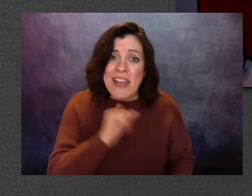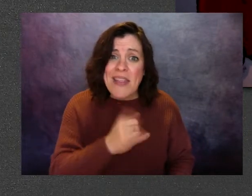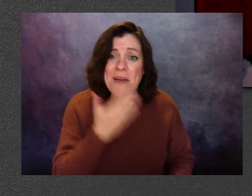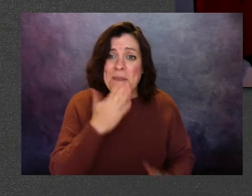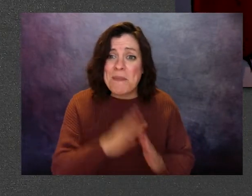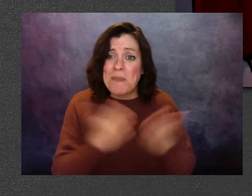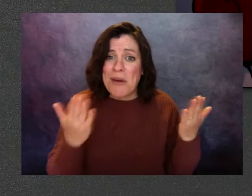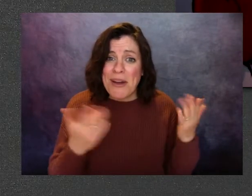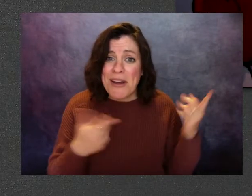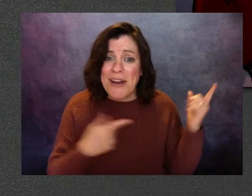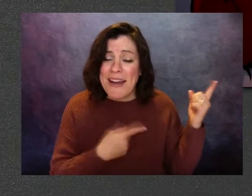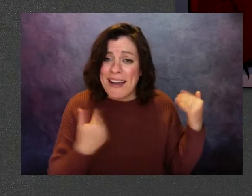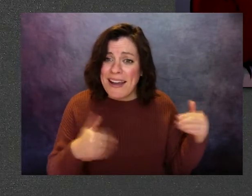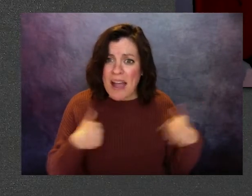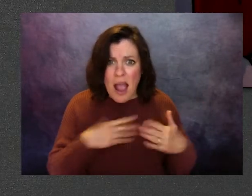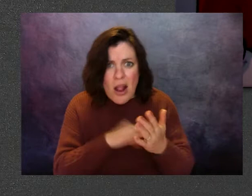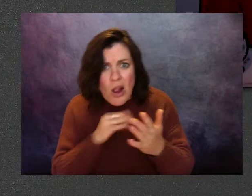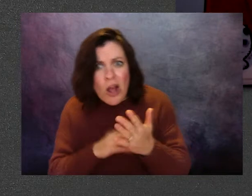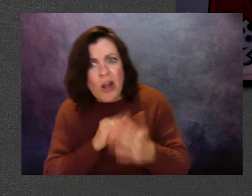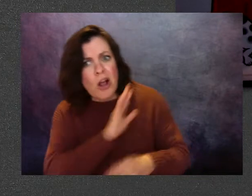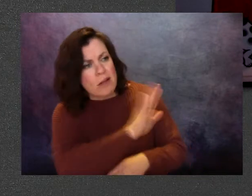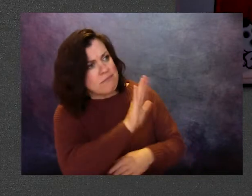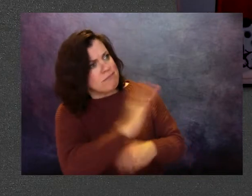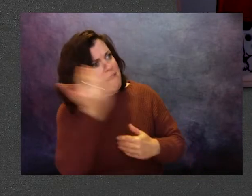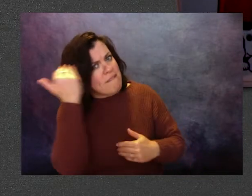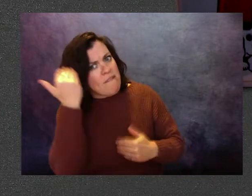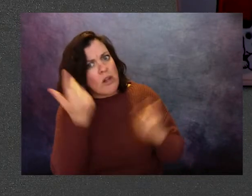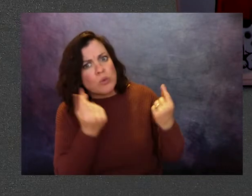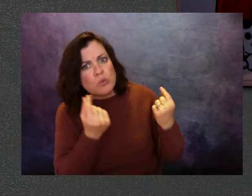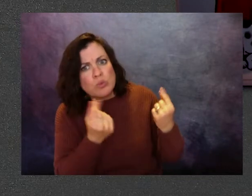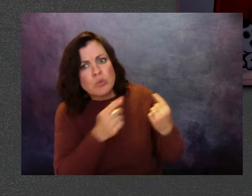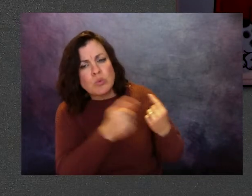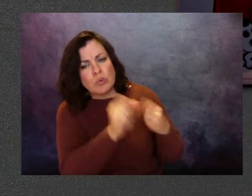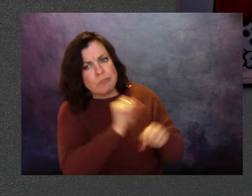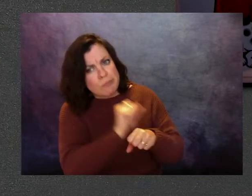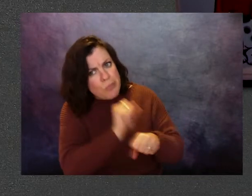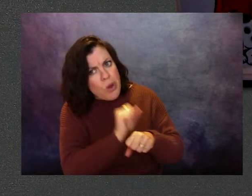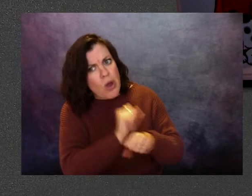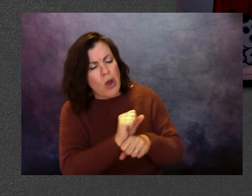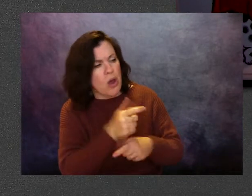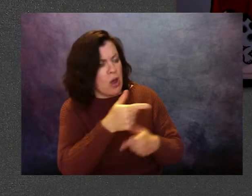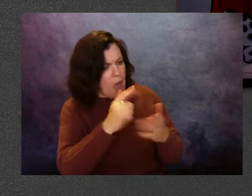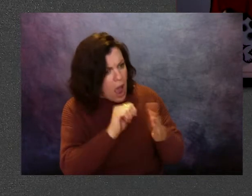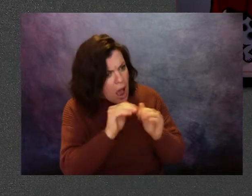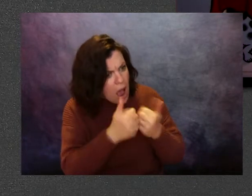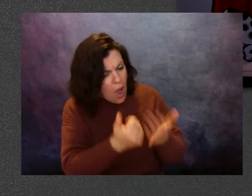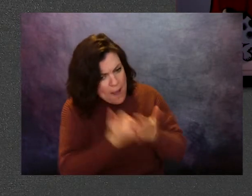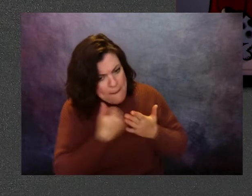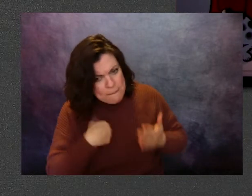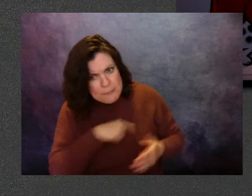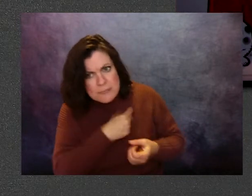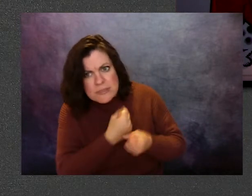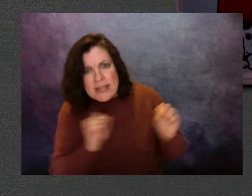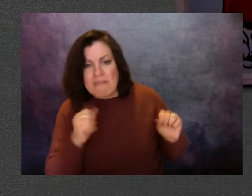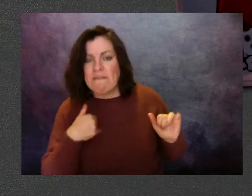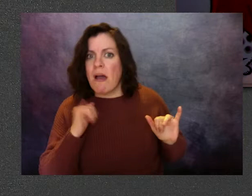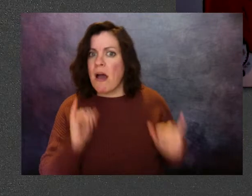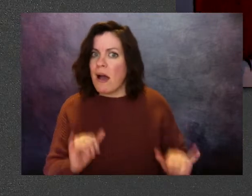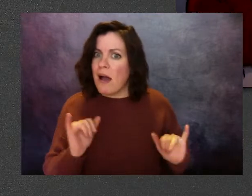how they keep us safe. I loved that. That was such a great story. My friends,